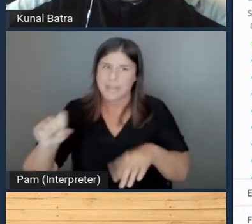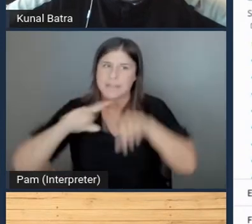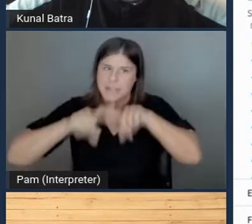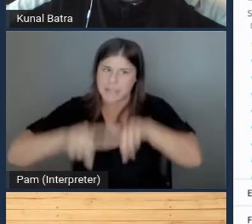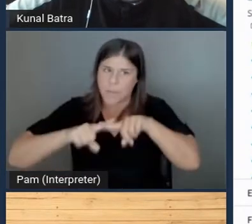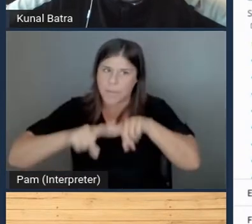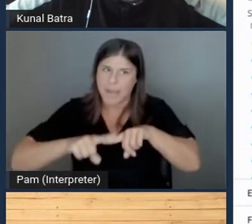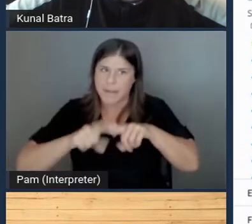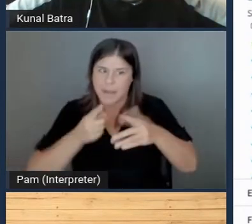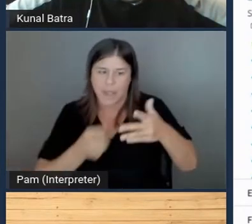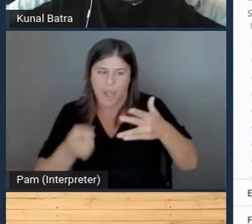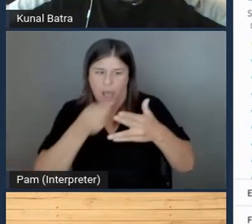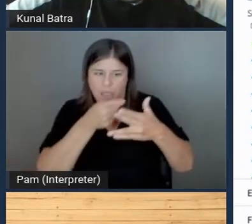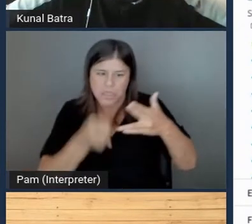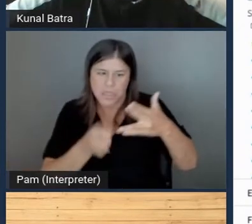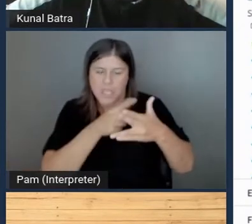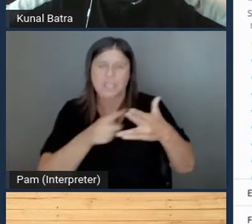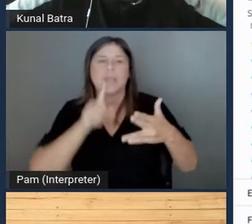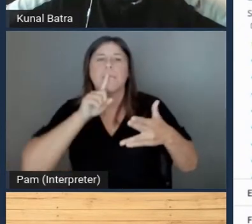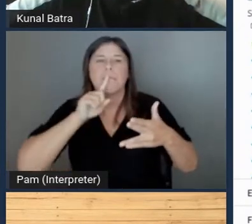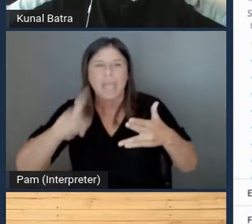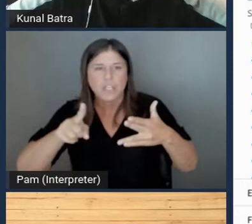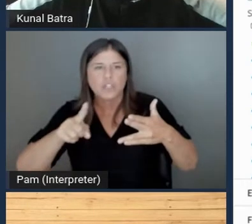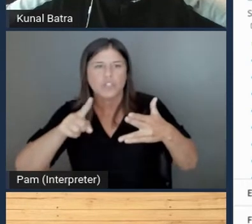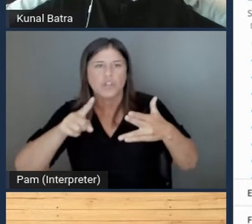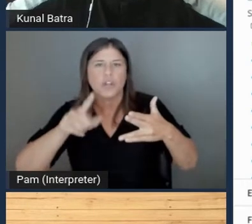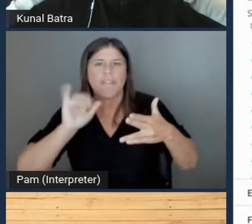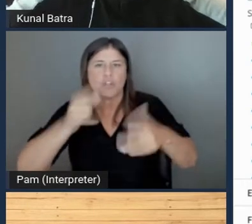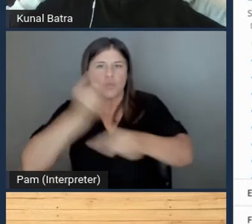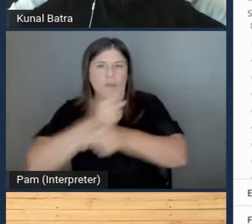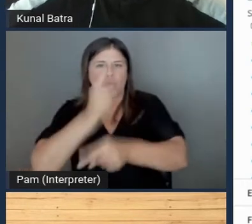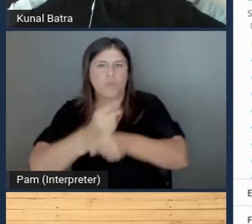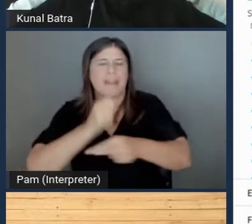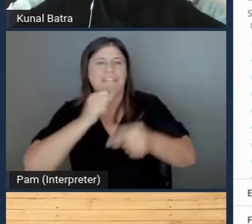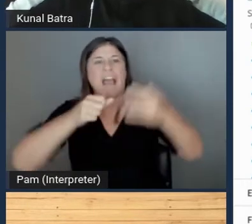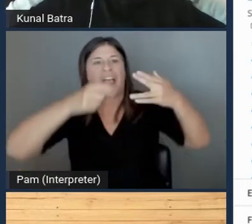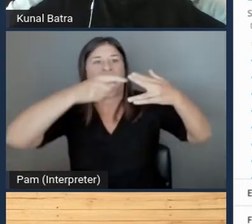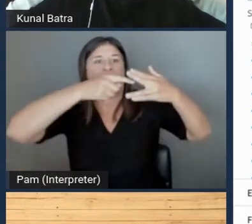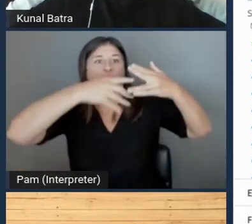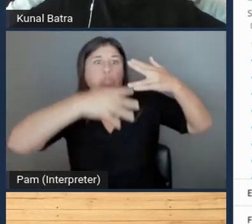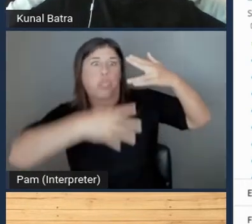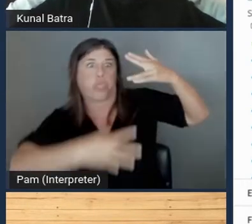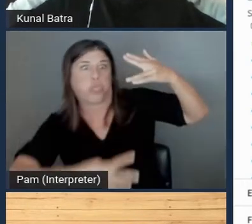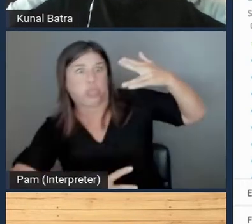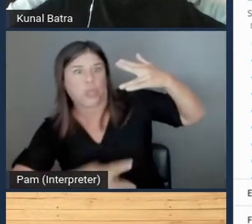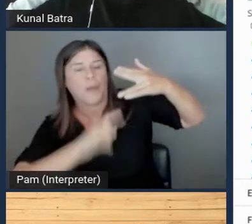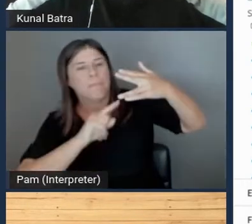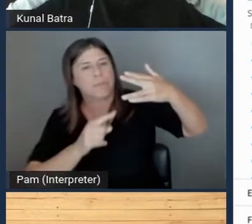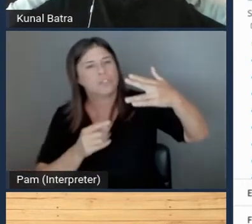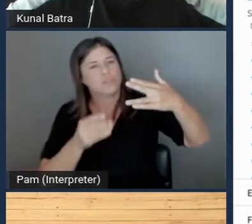So we show the lineage or the usage of this dataset and you can go three level deeps right now.